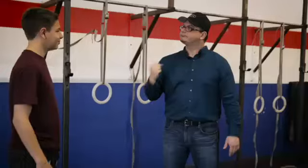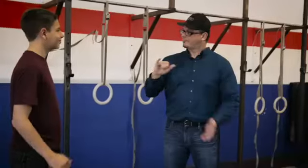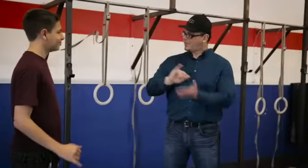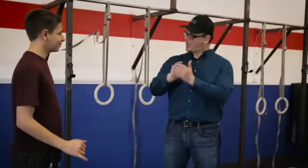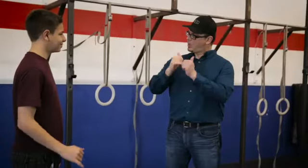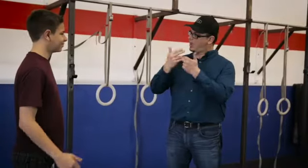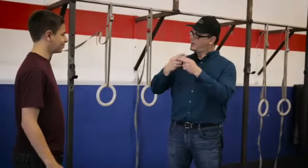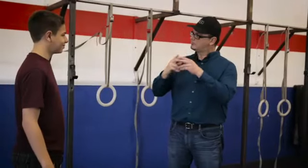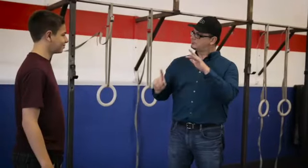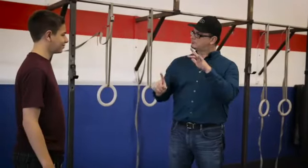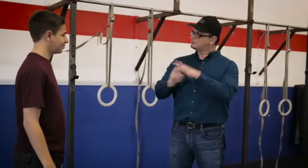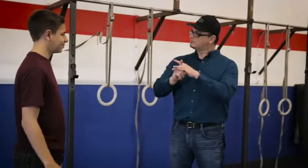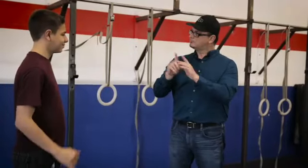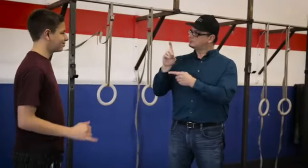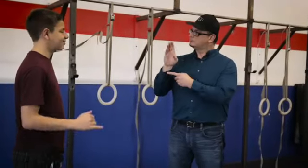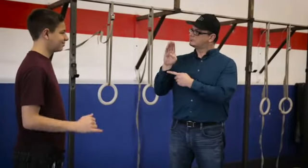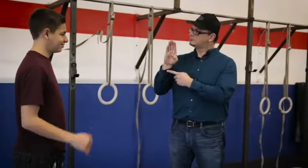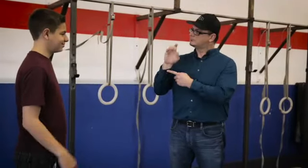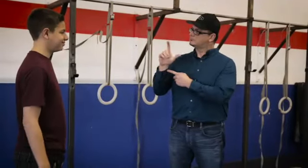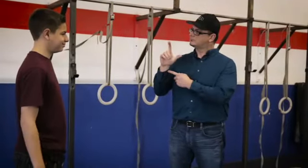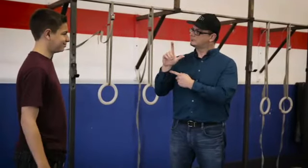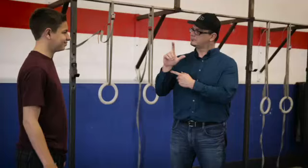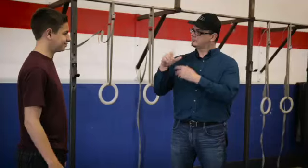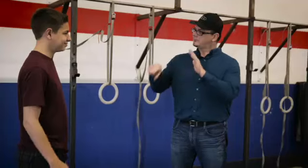That's how the name came about.